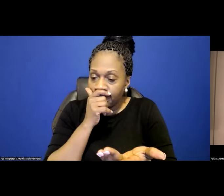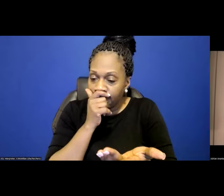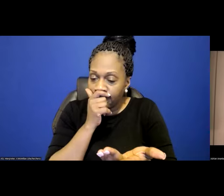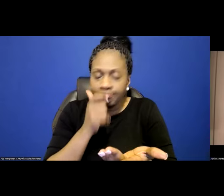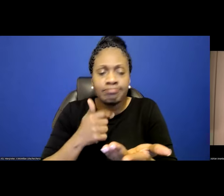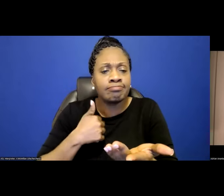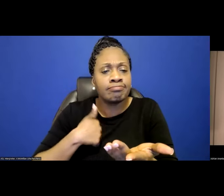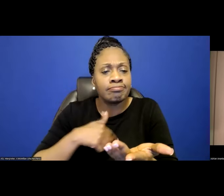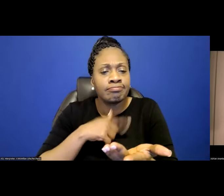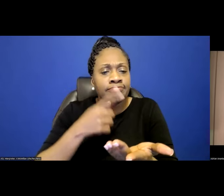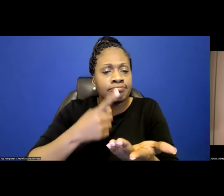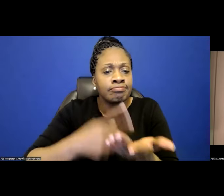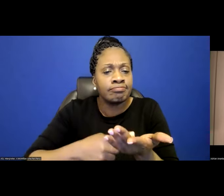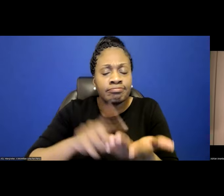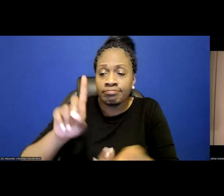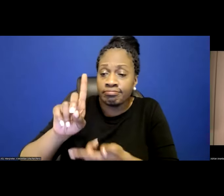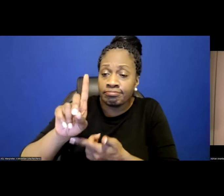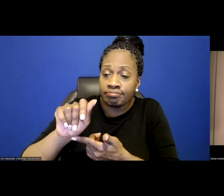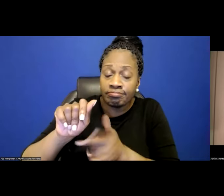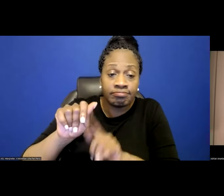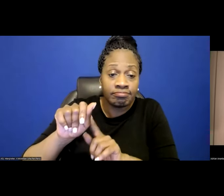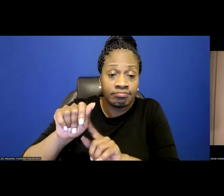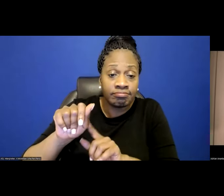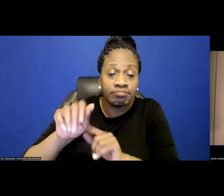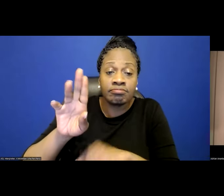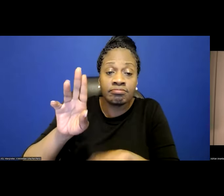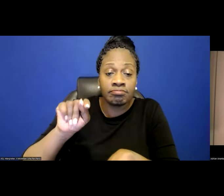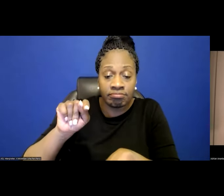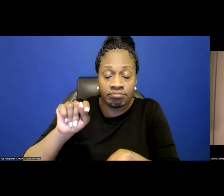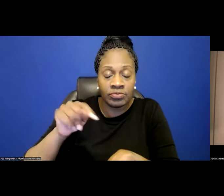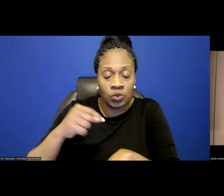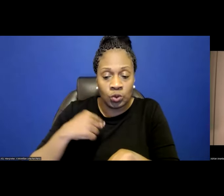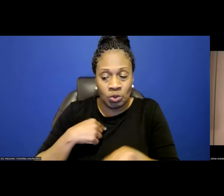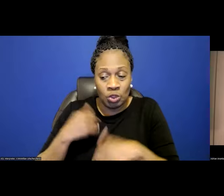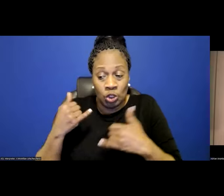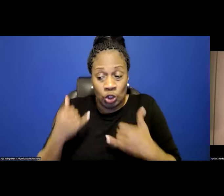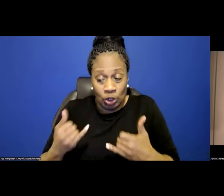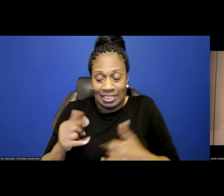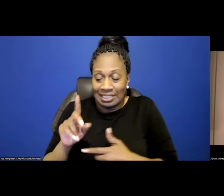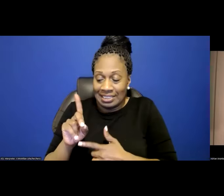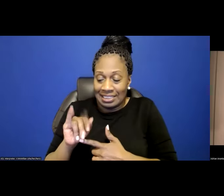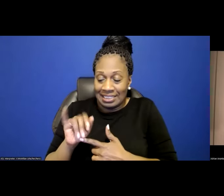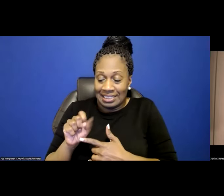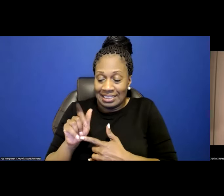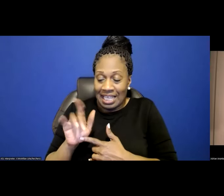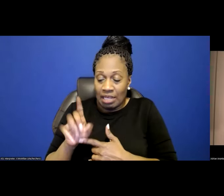but it's also, like, we are currently disabled or not. [Julia] Right. Every single person